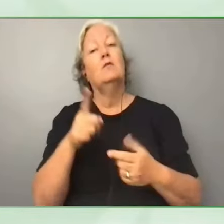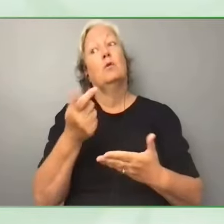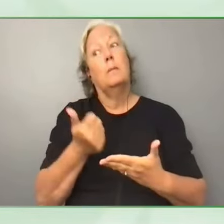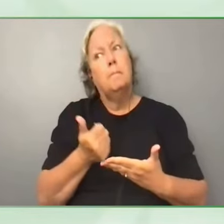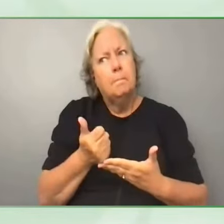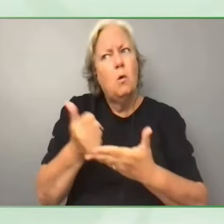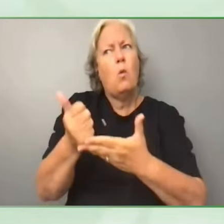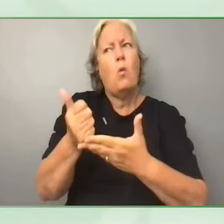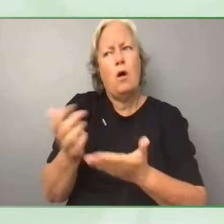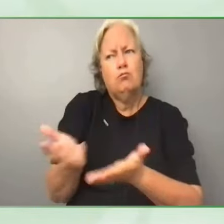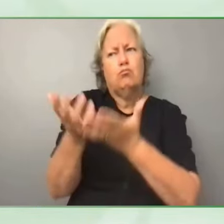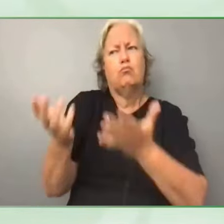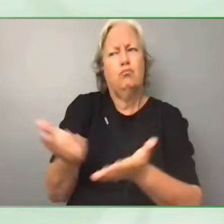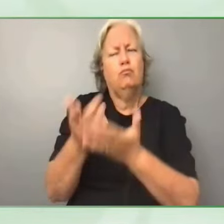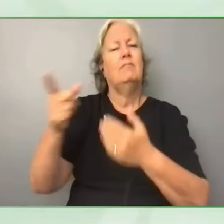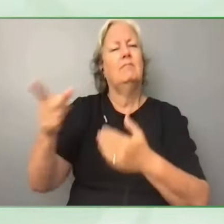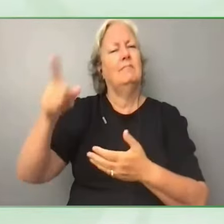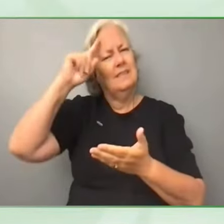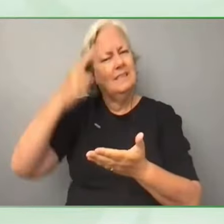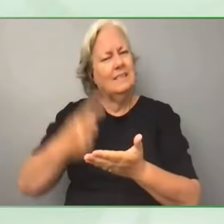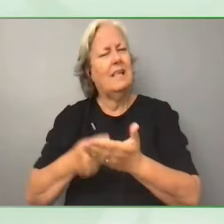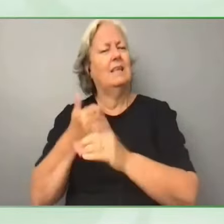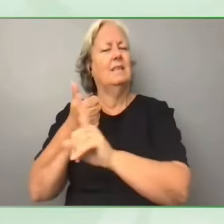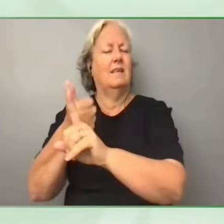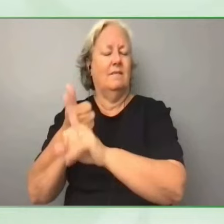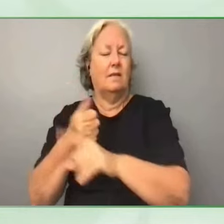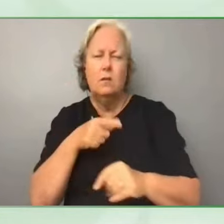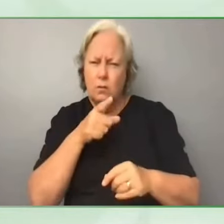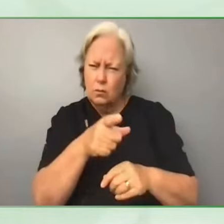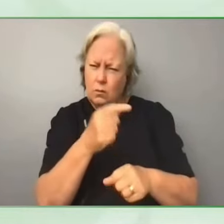You work with persons with disabilities.